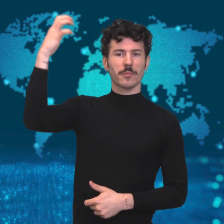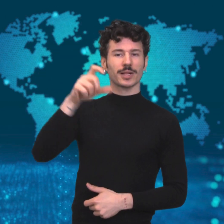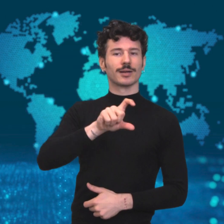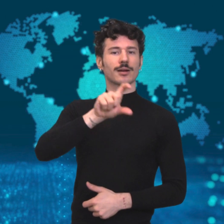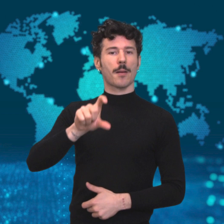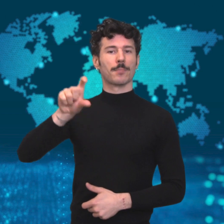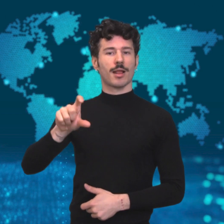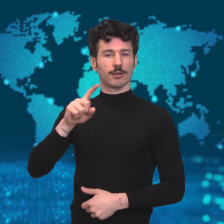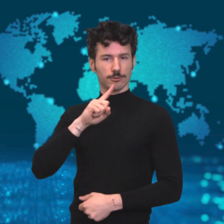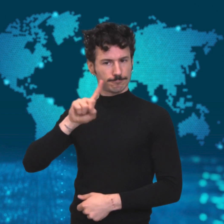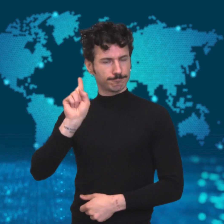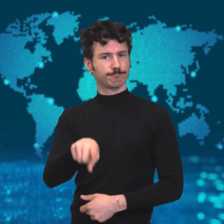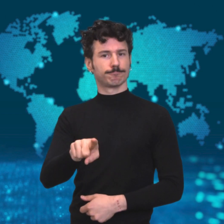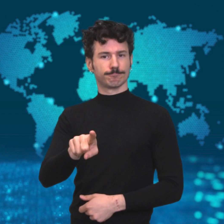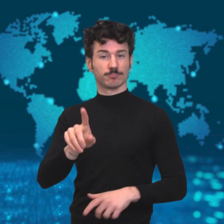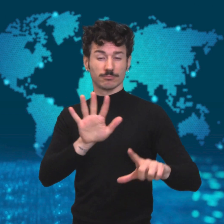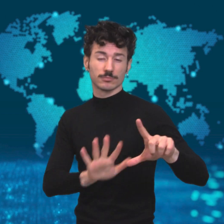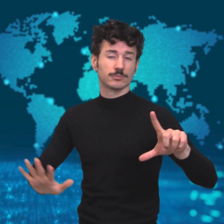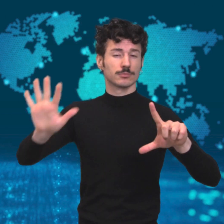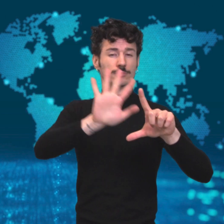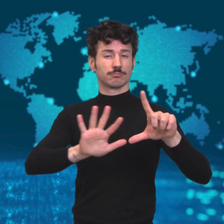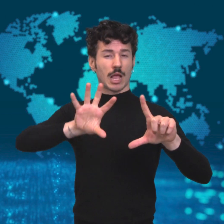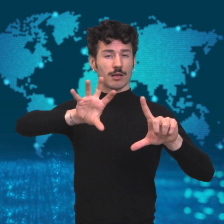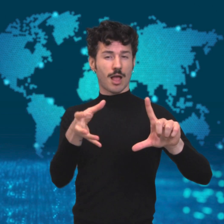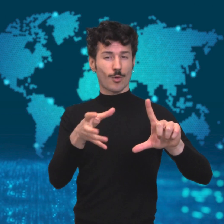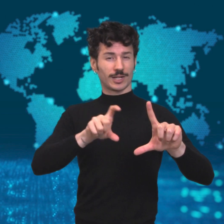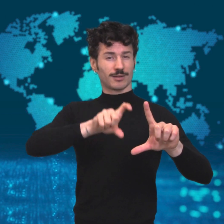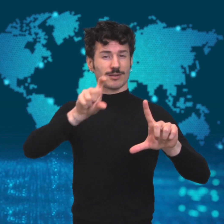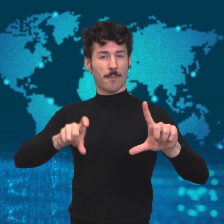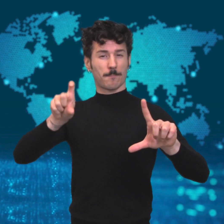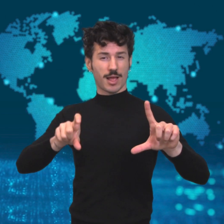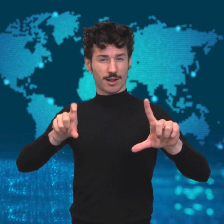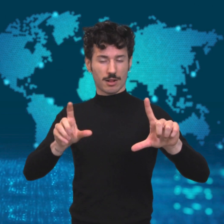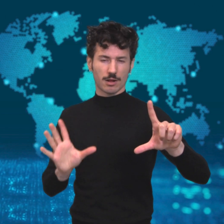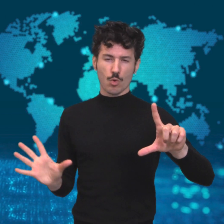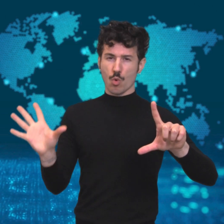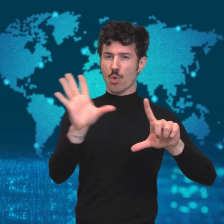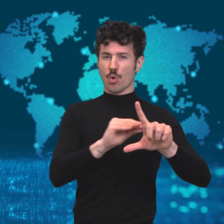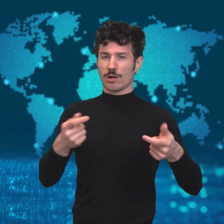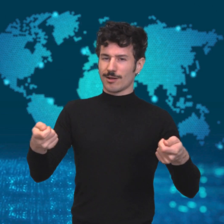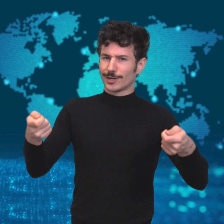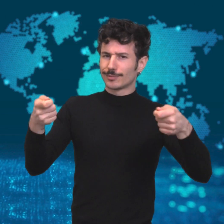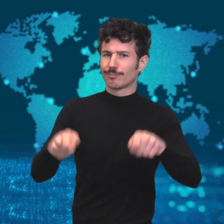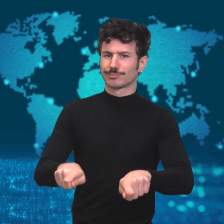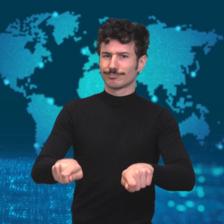a complete lockdown to contain the coronavirus